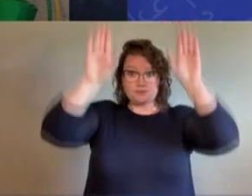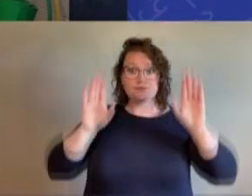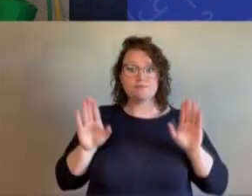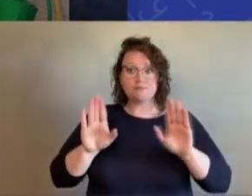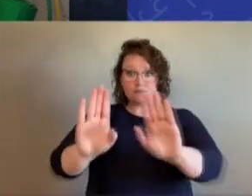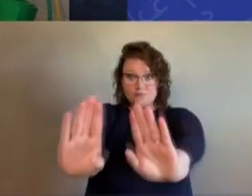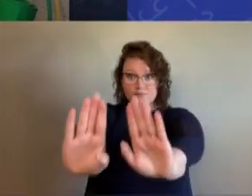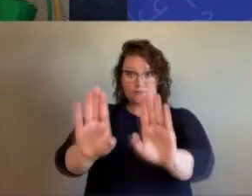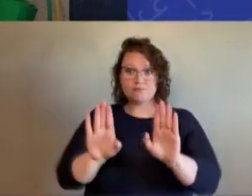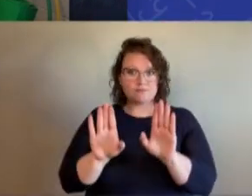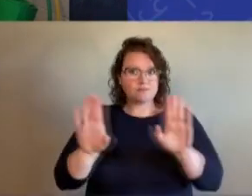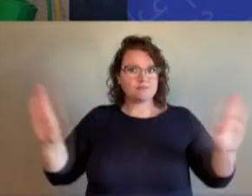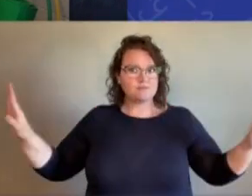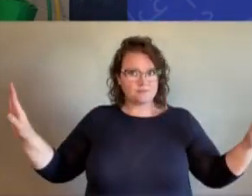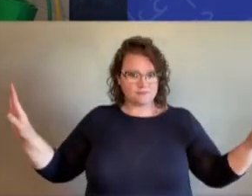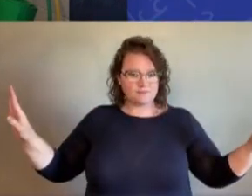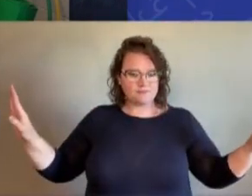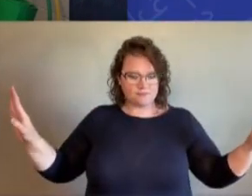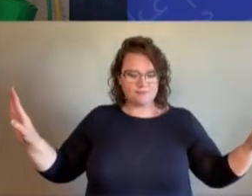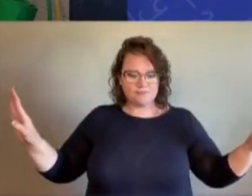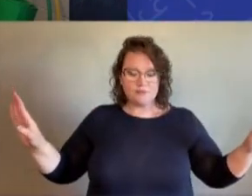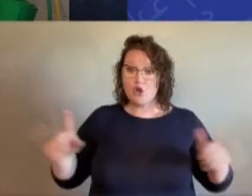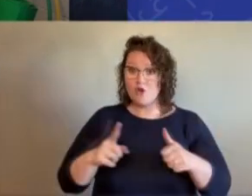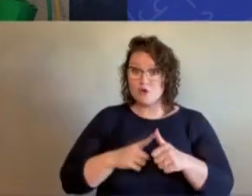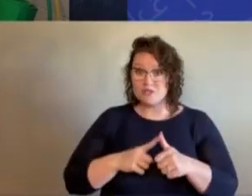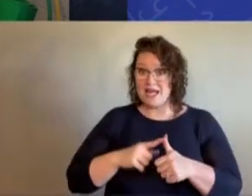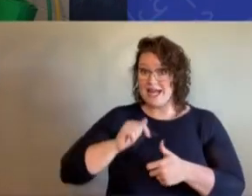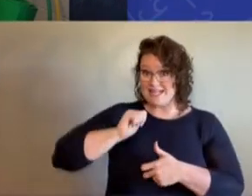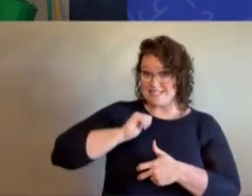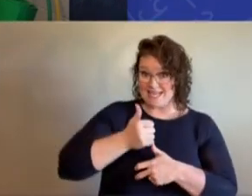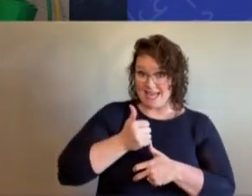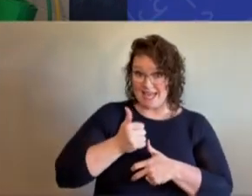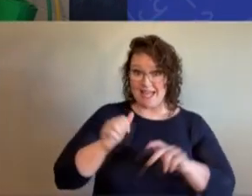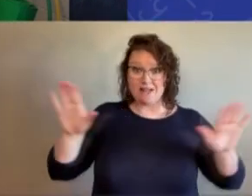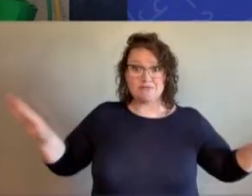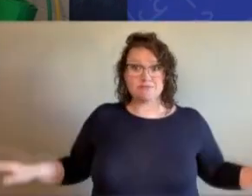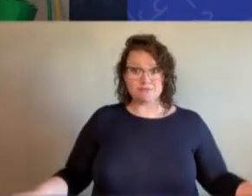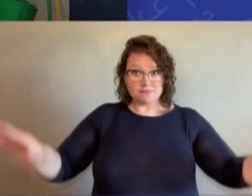We are going to have [INDISCERNIBLE] Hands straight up, out in front